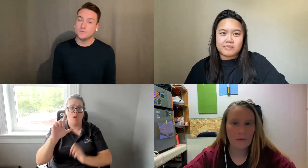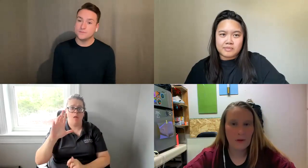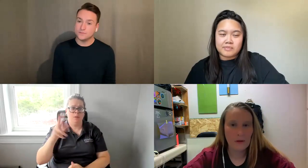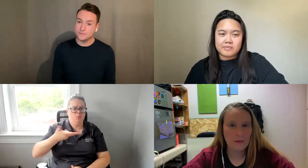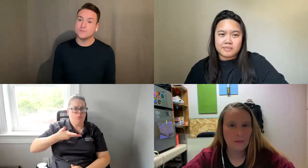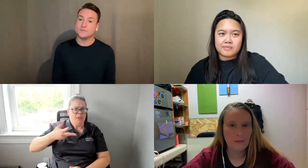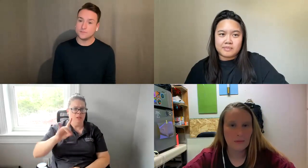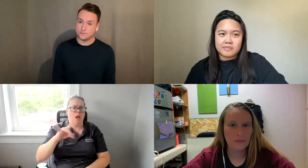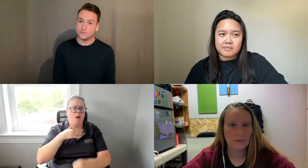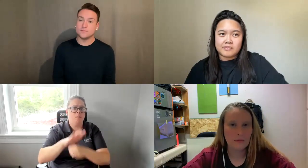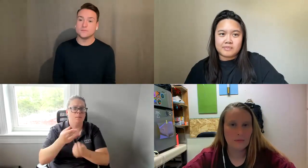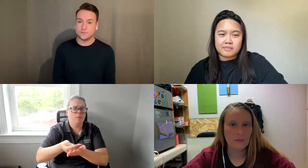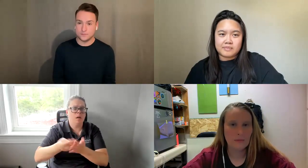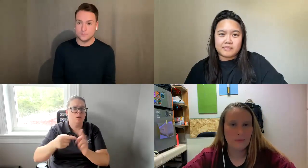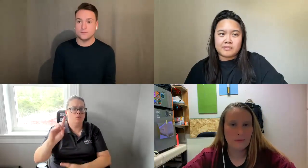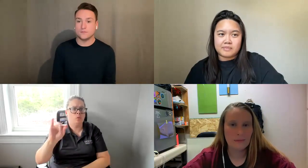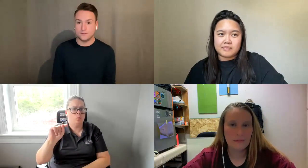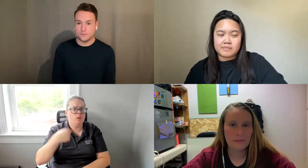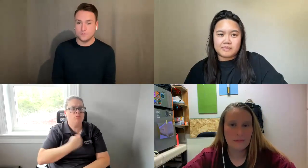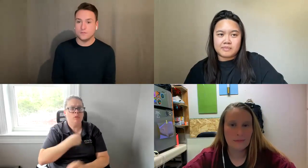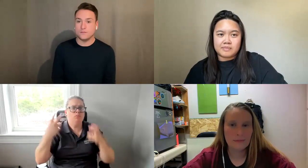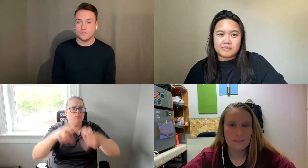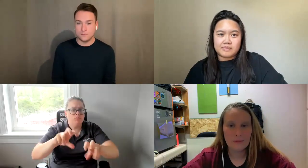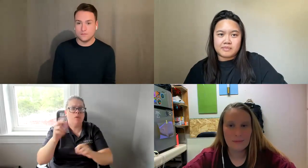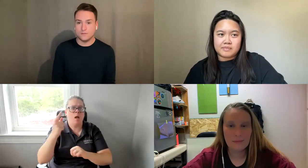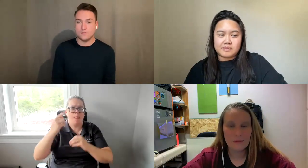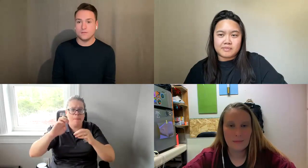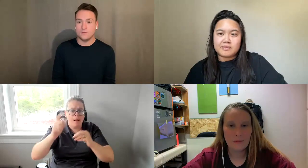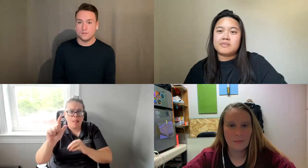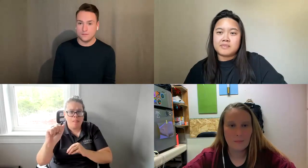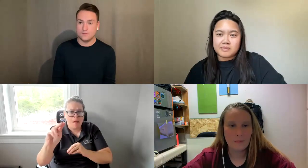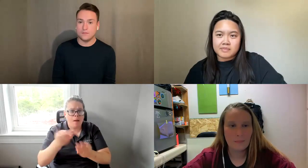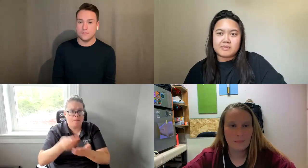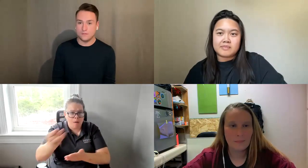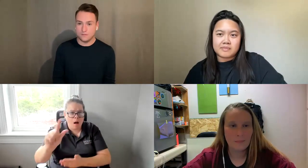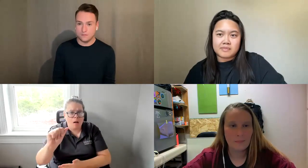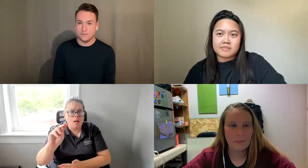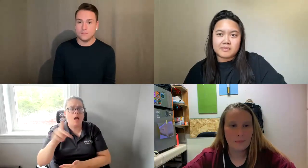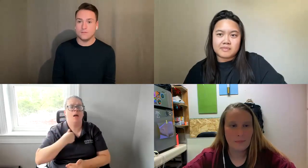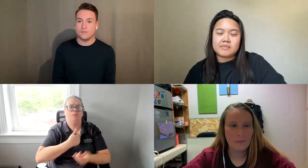First when we were first coming up with the Lost River Vacations it was just the three of us. We did invest some of our own money.